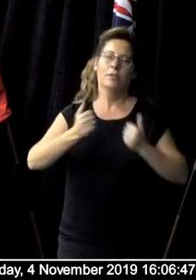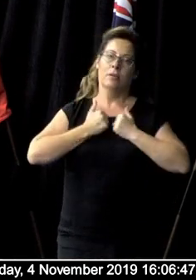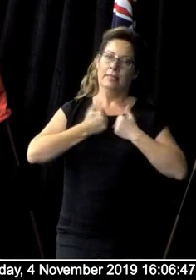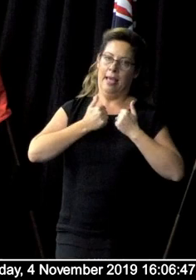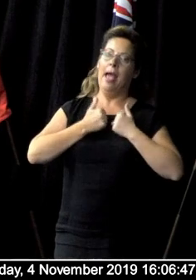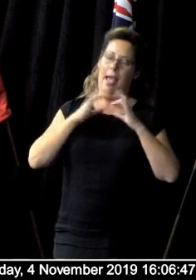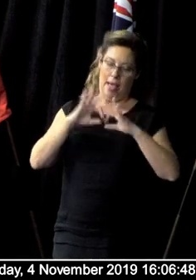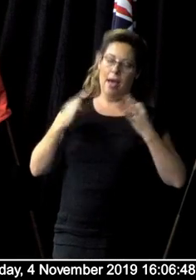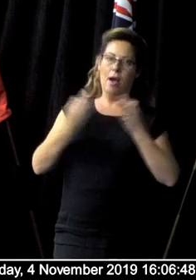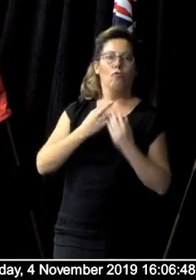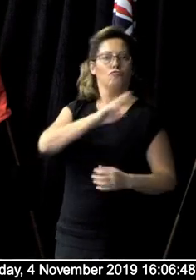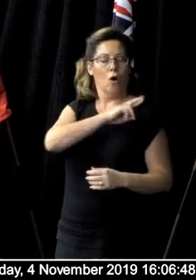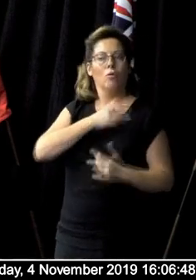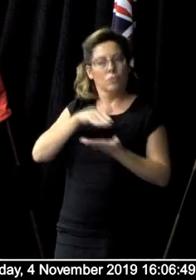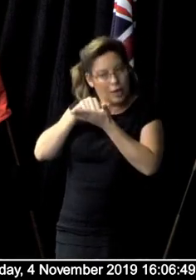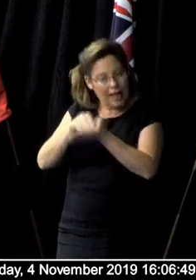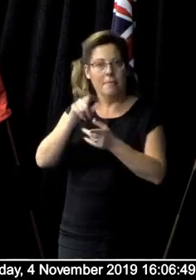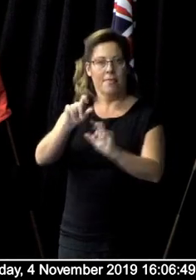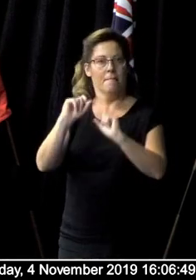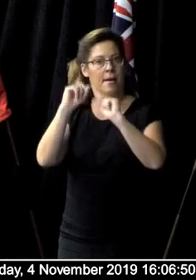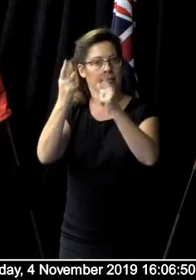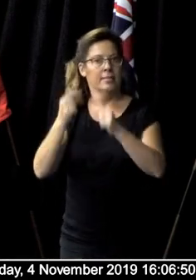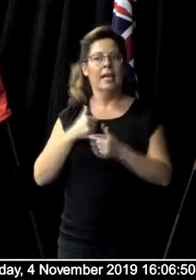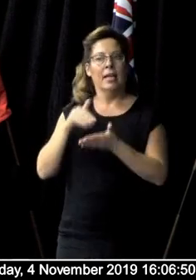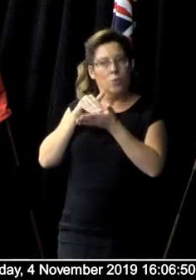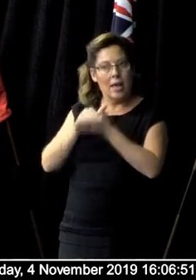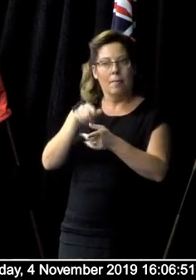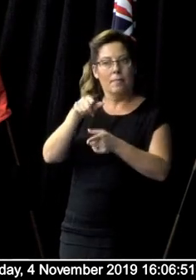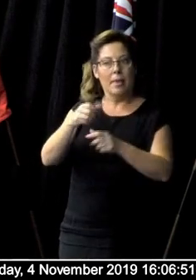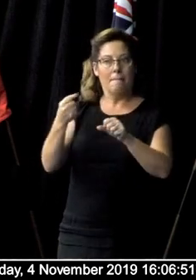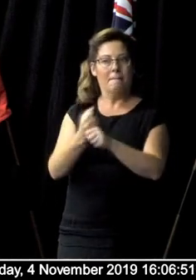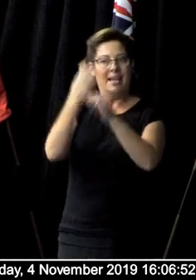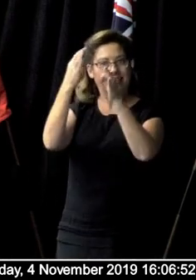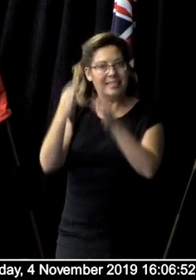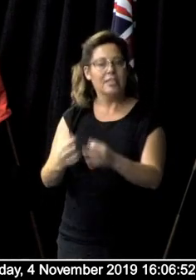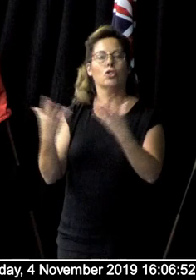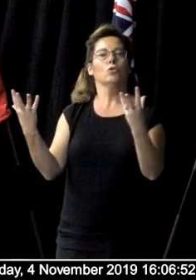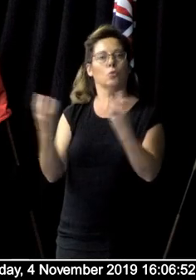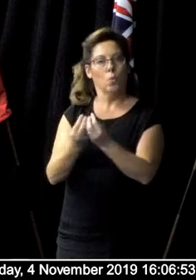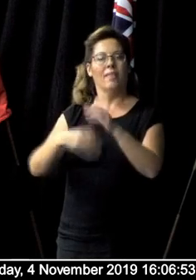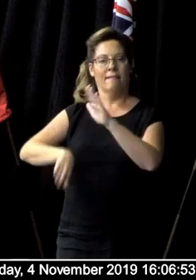understand, to help them make the choices that are the best for themselves and their